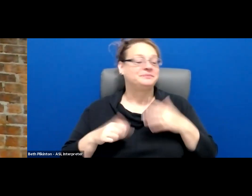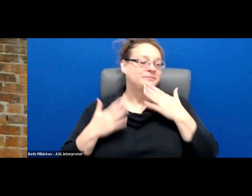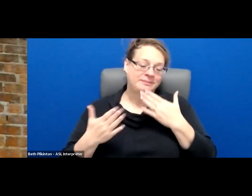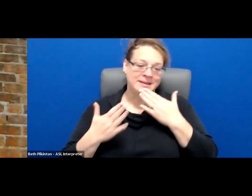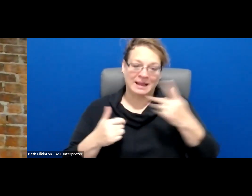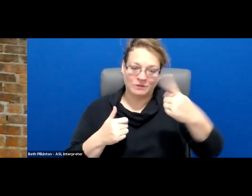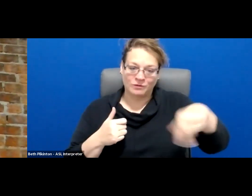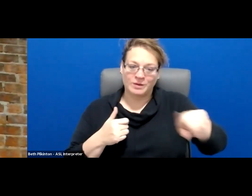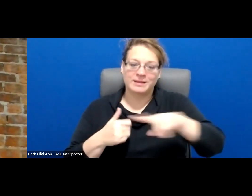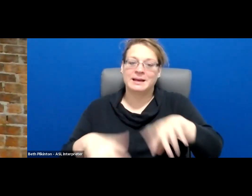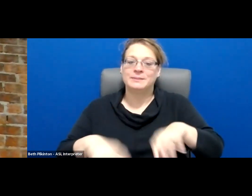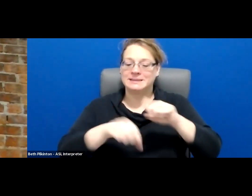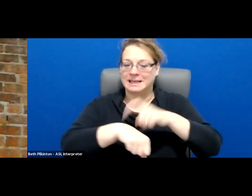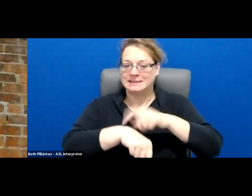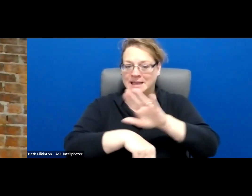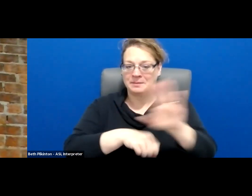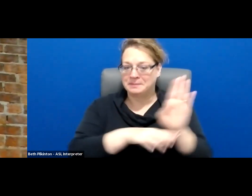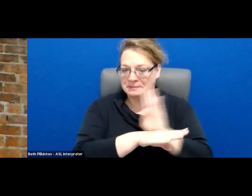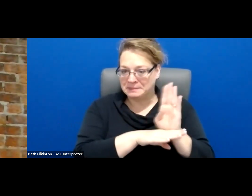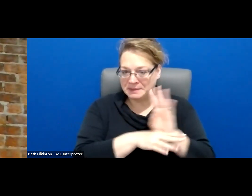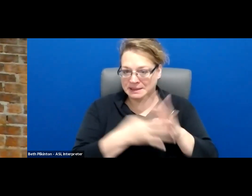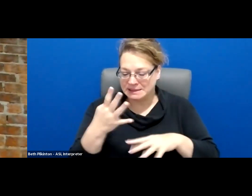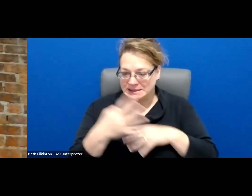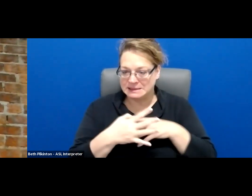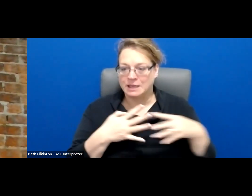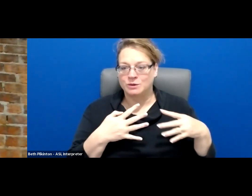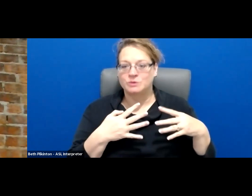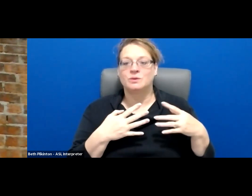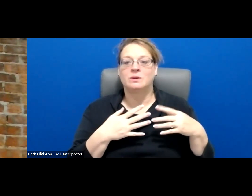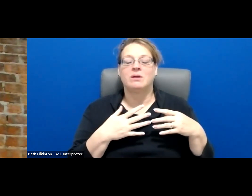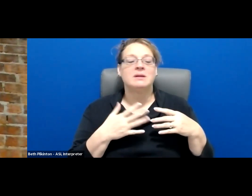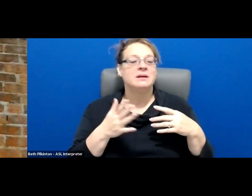I am now thrilled to begin introducing our incredible panelists.